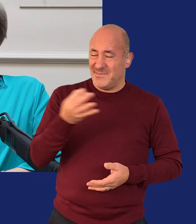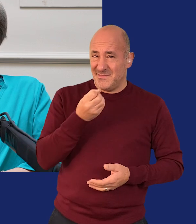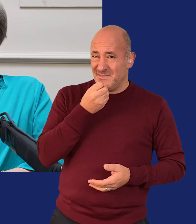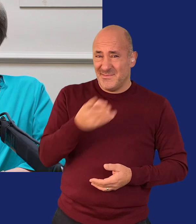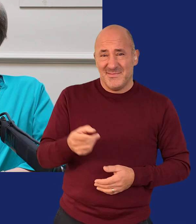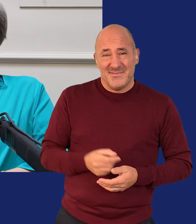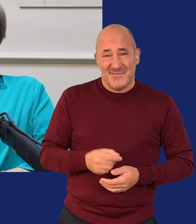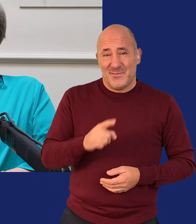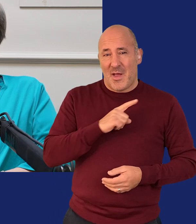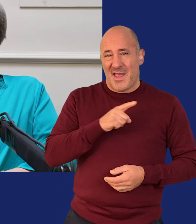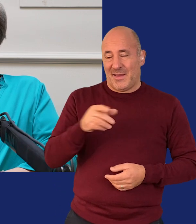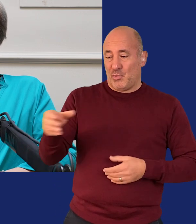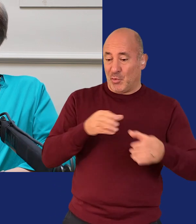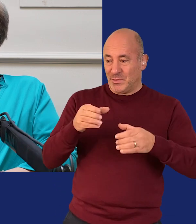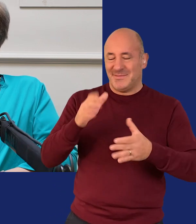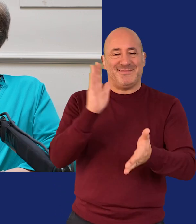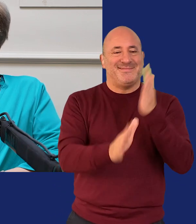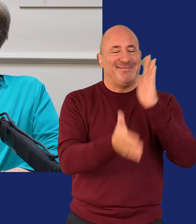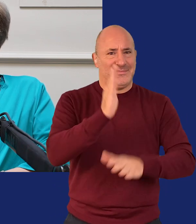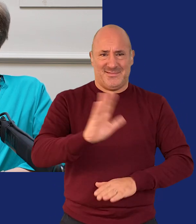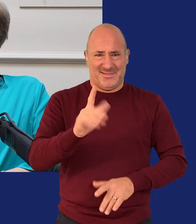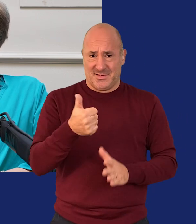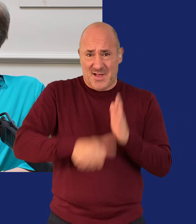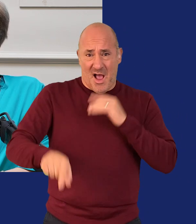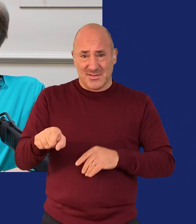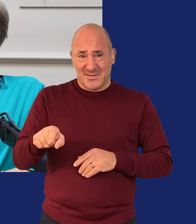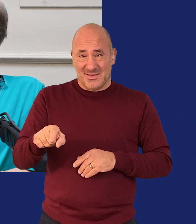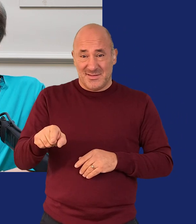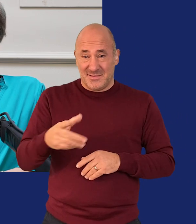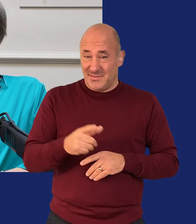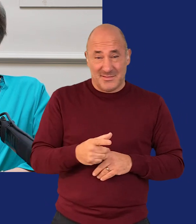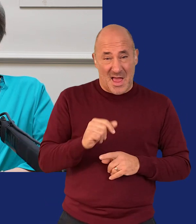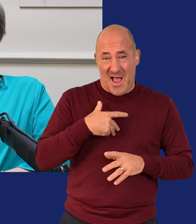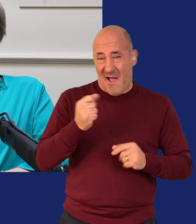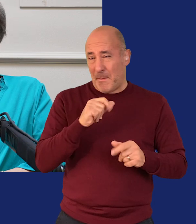recruited is only the beginning. And, you know, you could have the most inclusive recruitment process in the world.